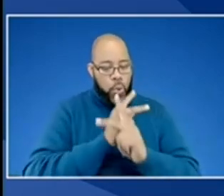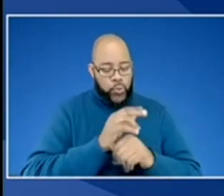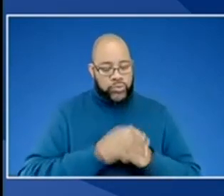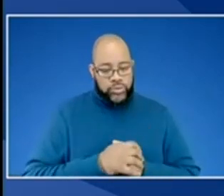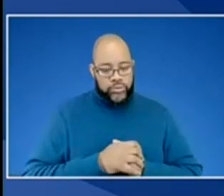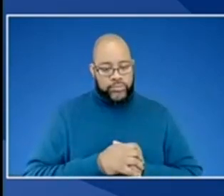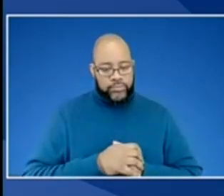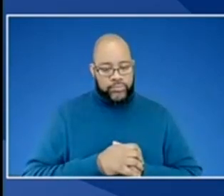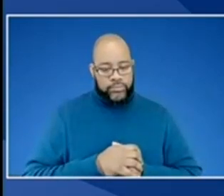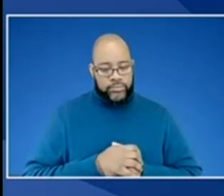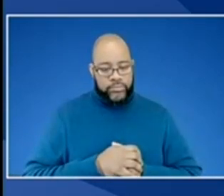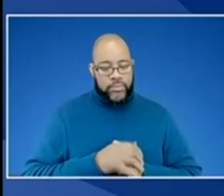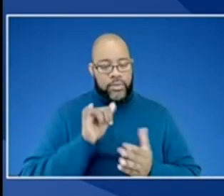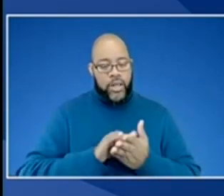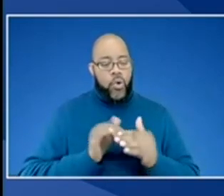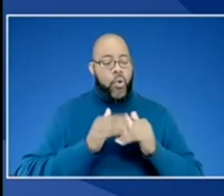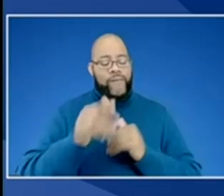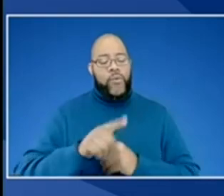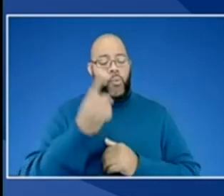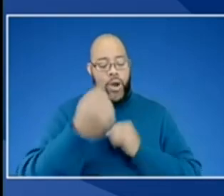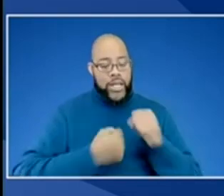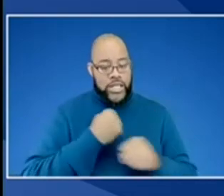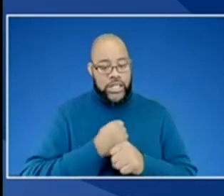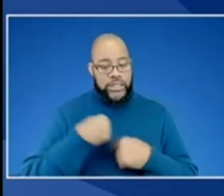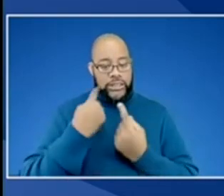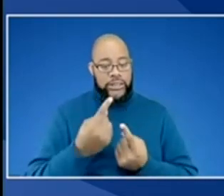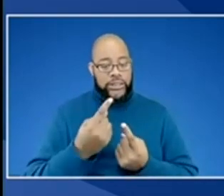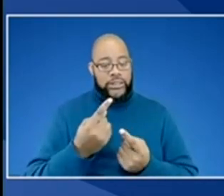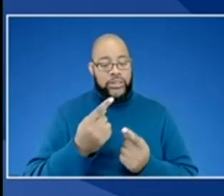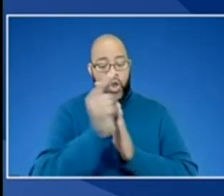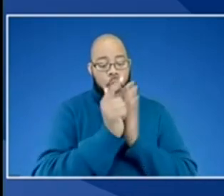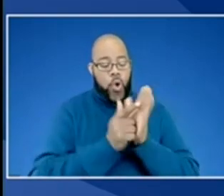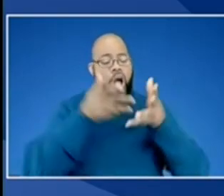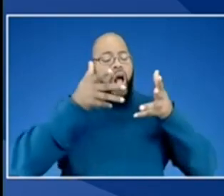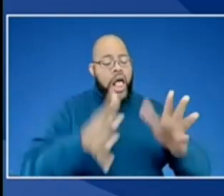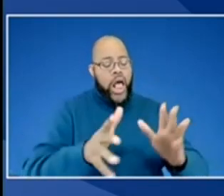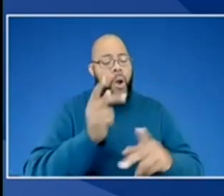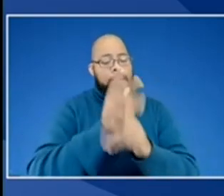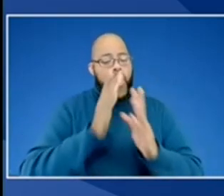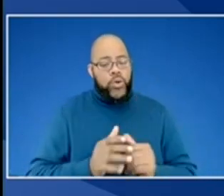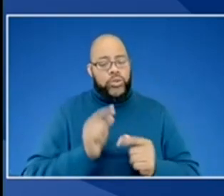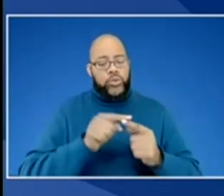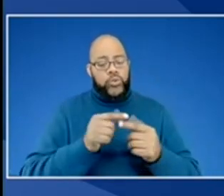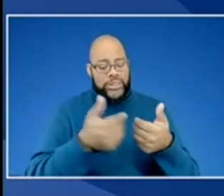It has been over one year since the law allowing borrowers to separate their joint